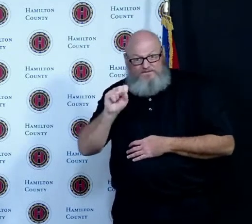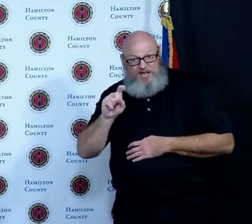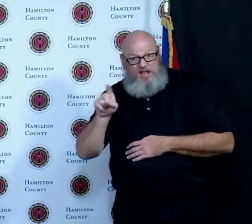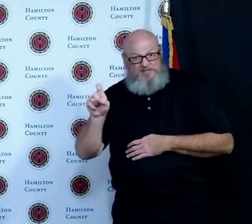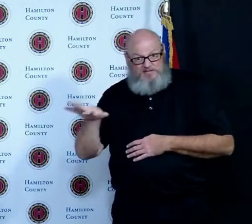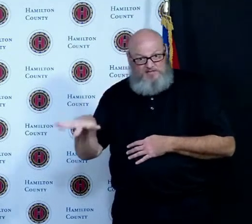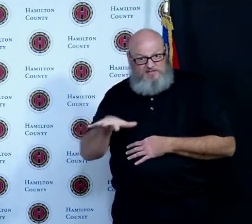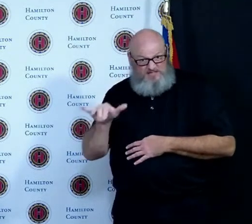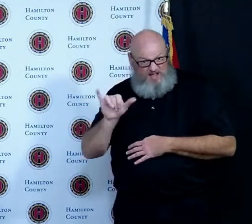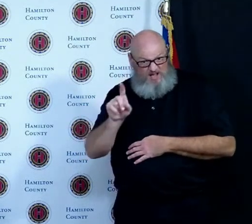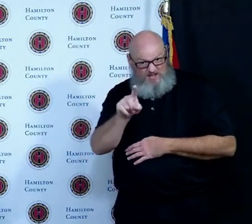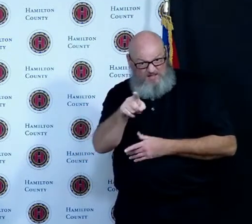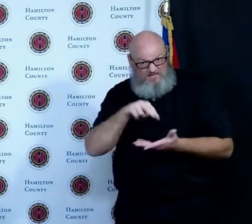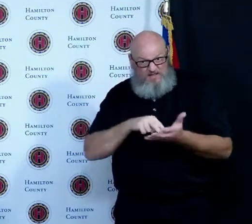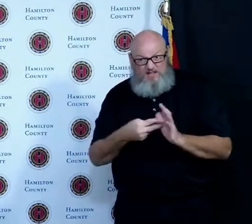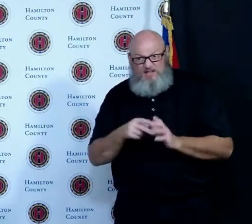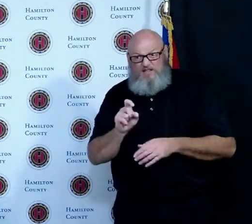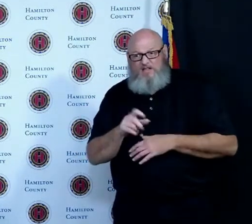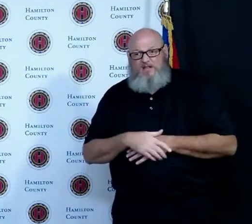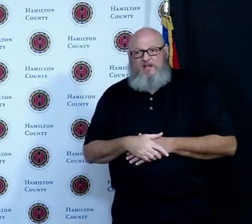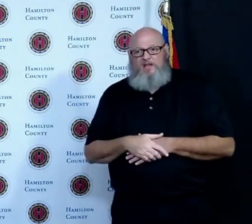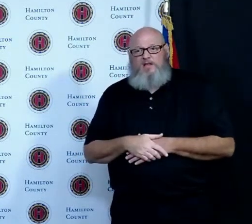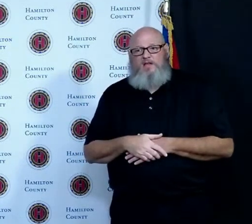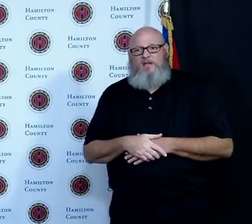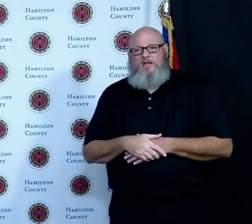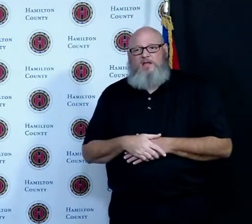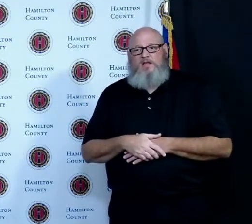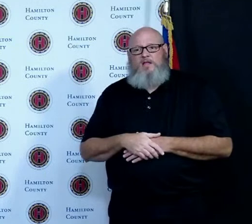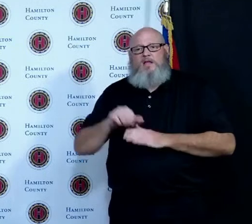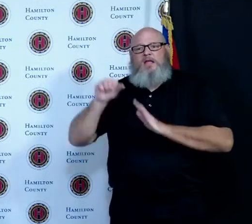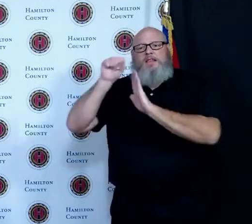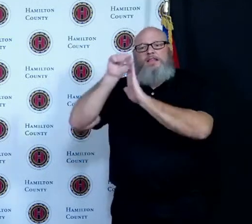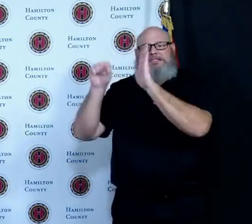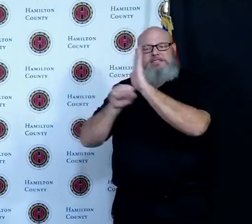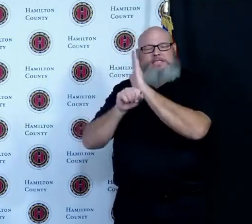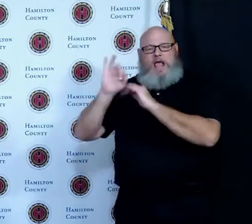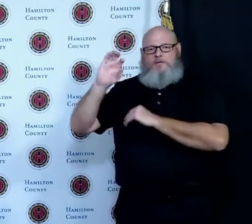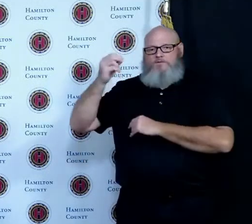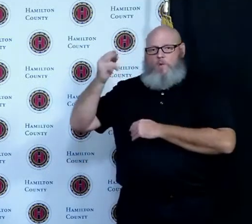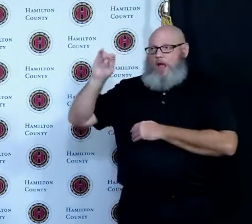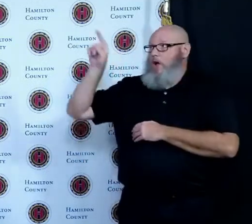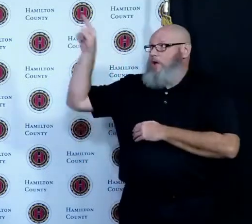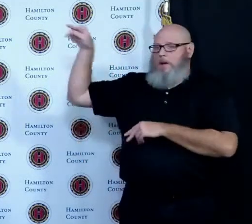that process is working okay and so would any of you be surprised to hear that they